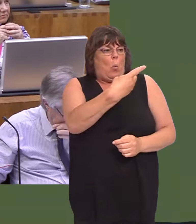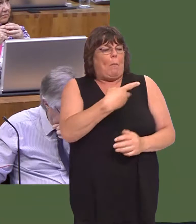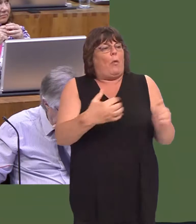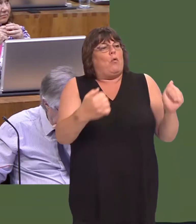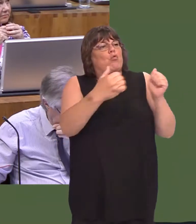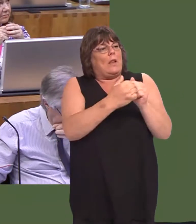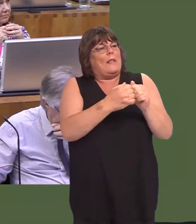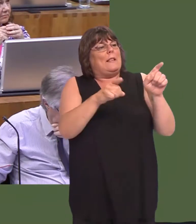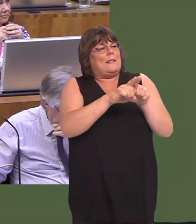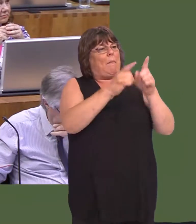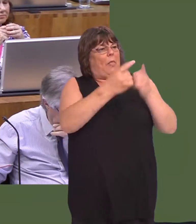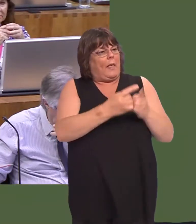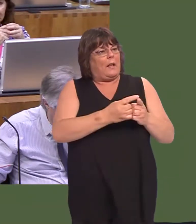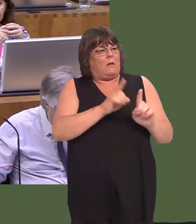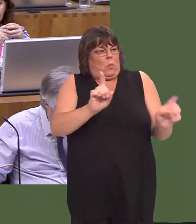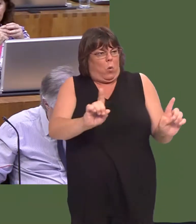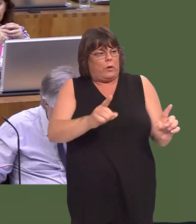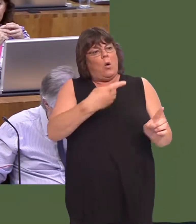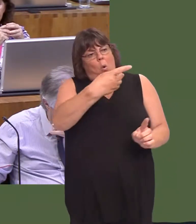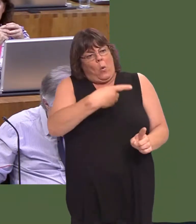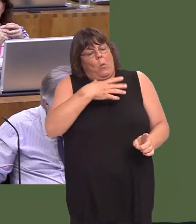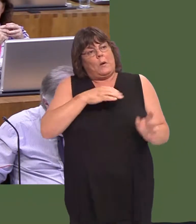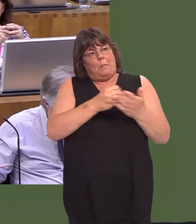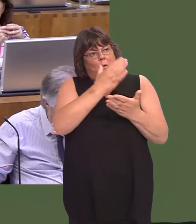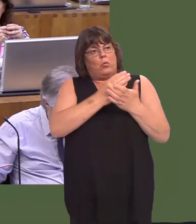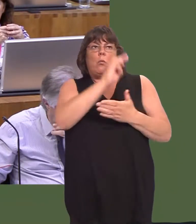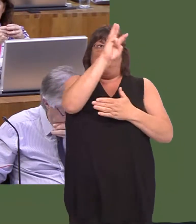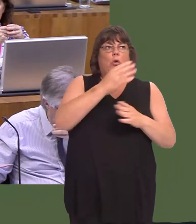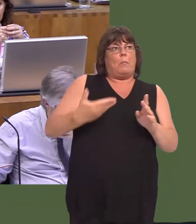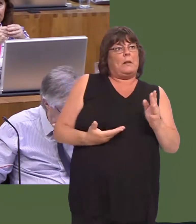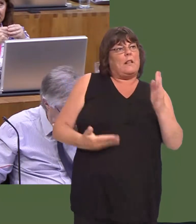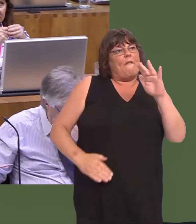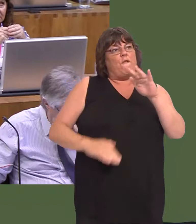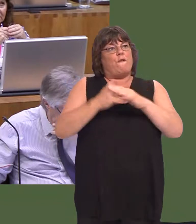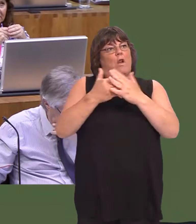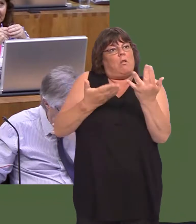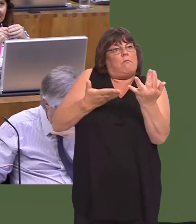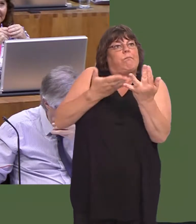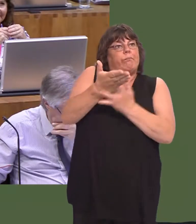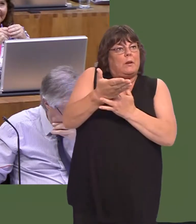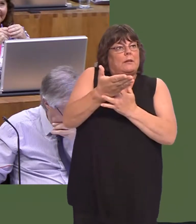on the same thing, namely that we want to make sure that Welsh businesses have full and unfettered access to the single market.